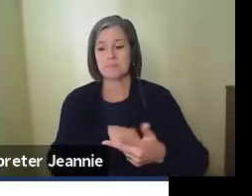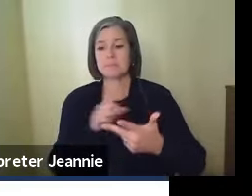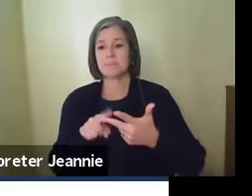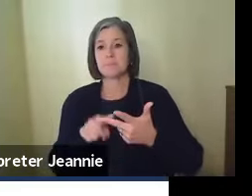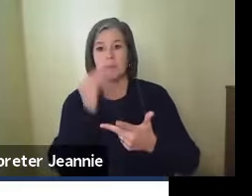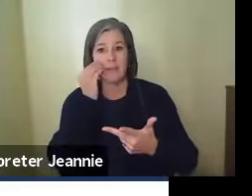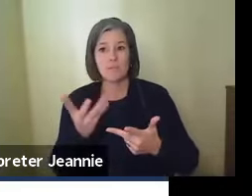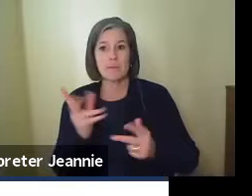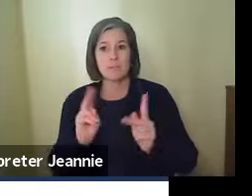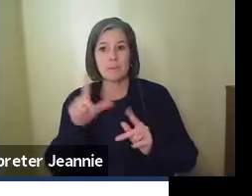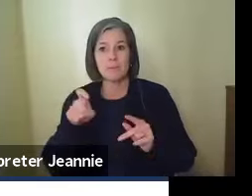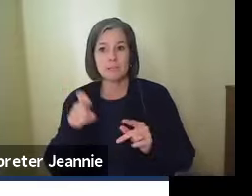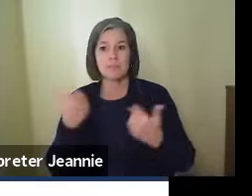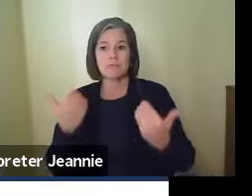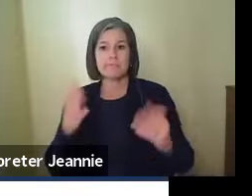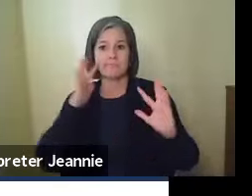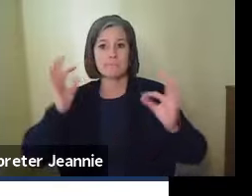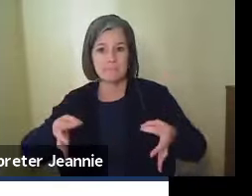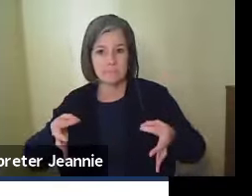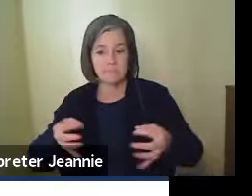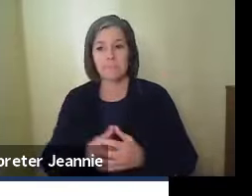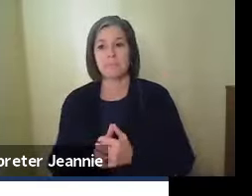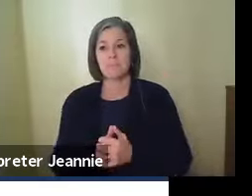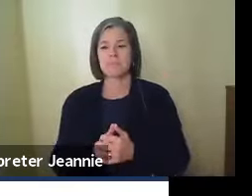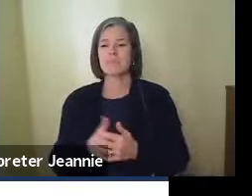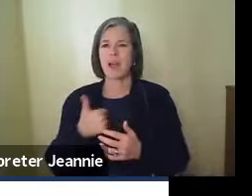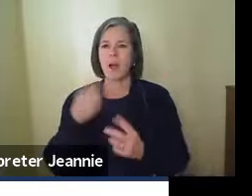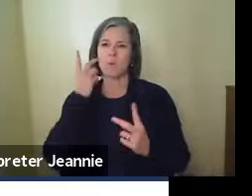need to be able to make a decision. I was reflecting a little earlier that